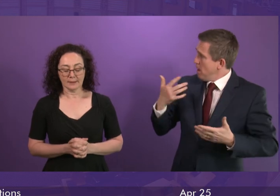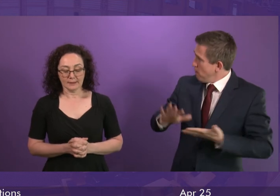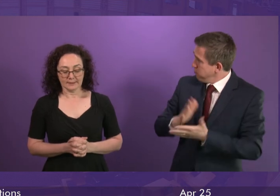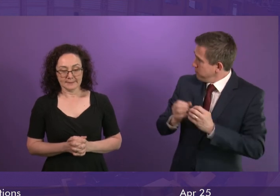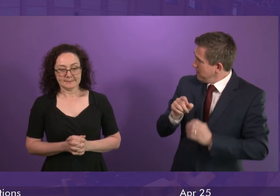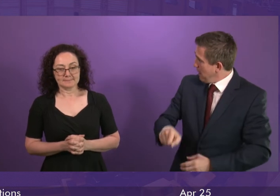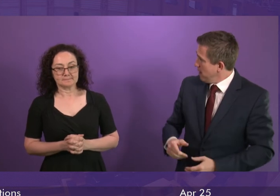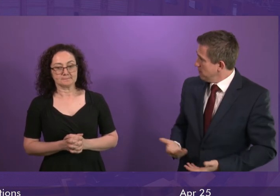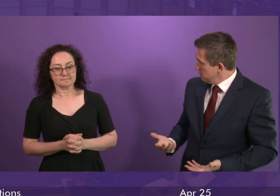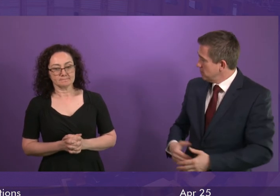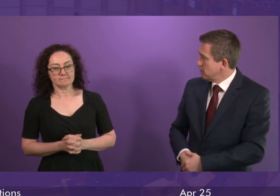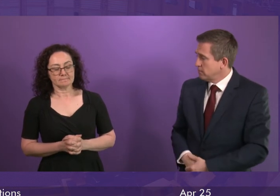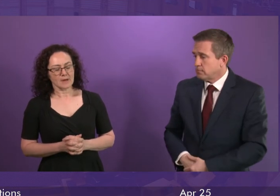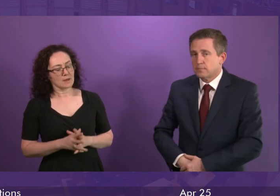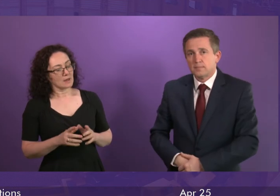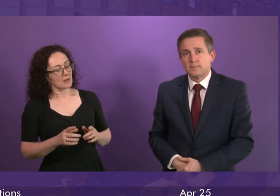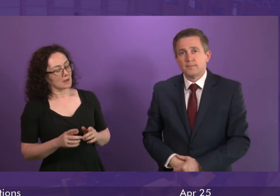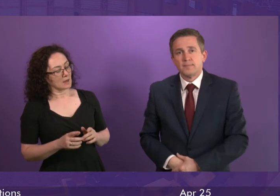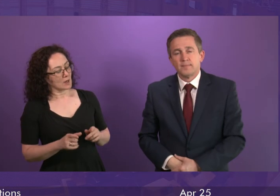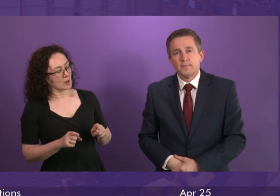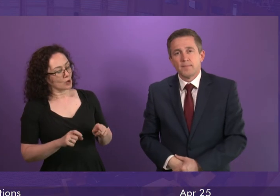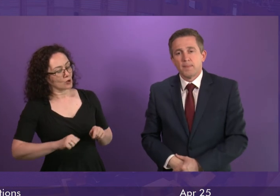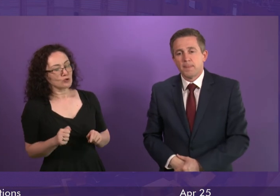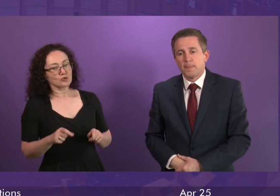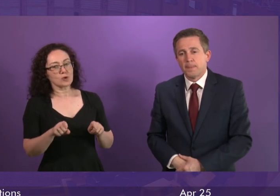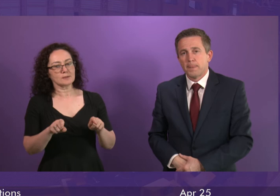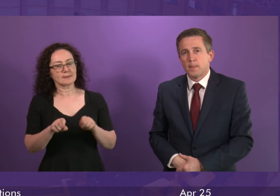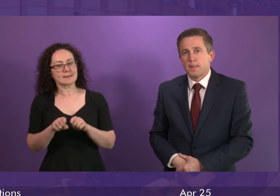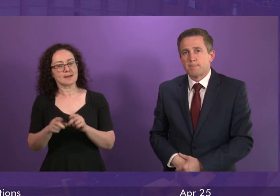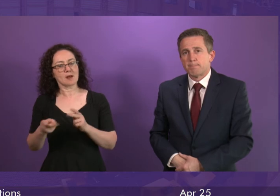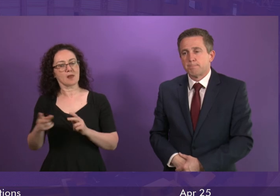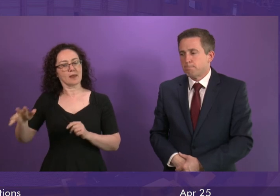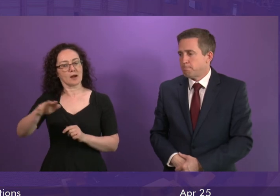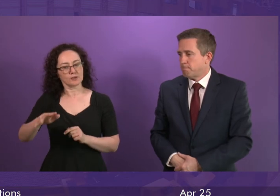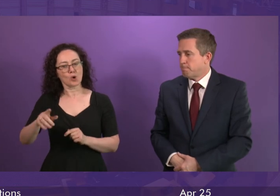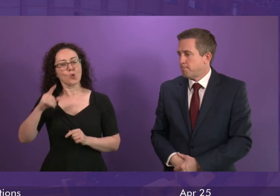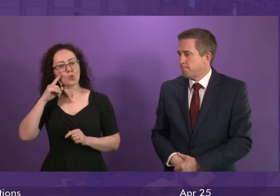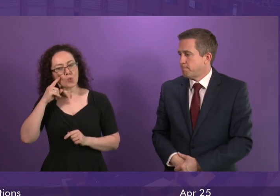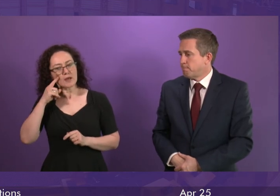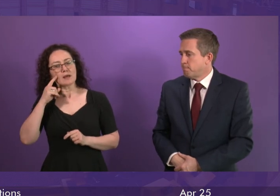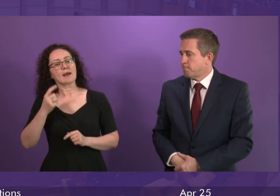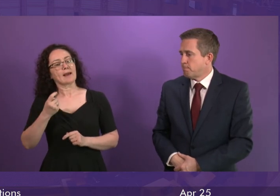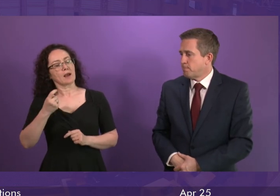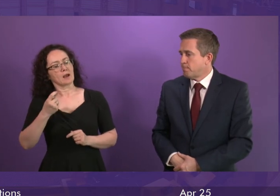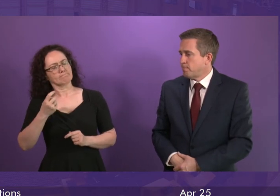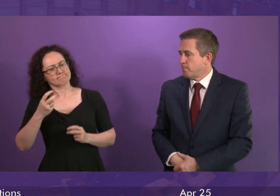Unlike most other countries, we take account of all aviation emissions in our climate change